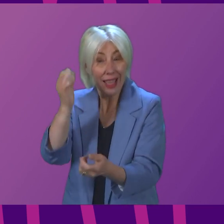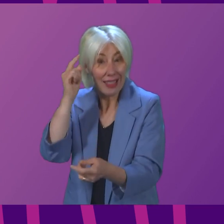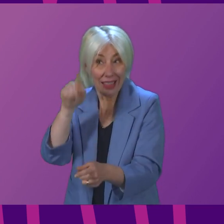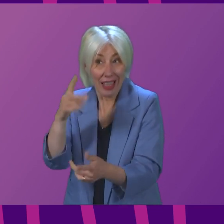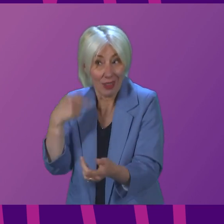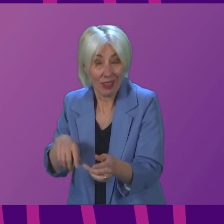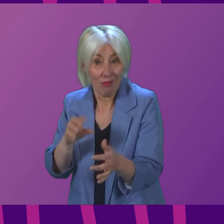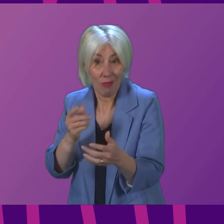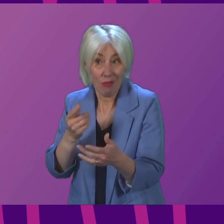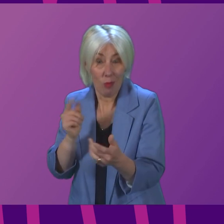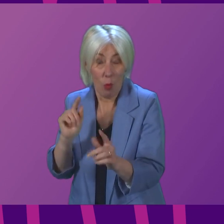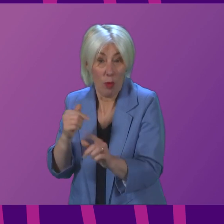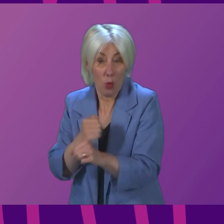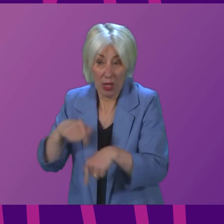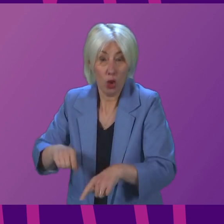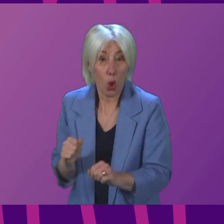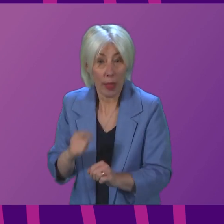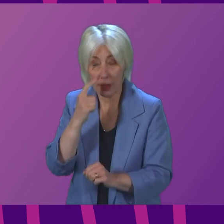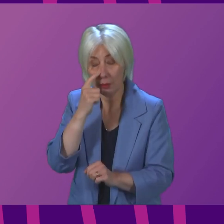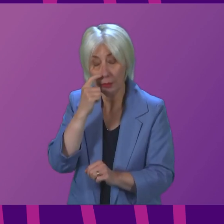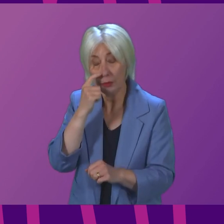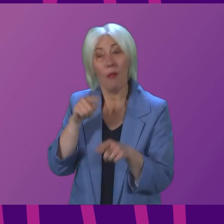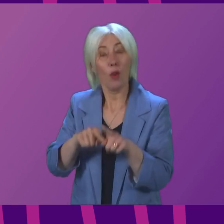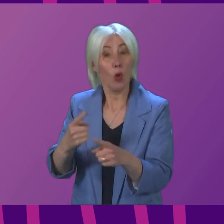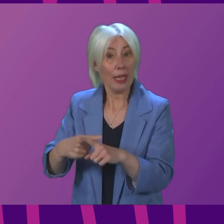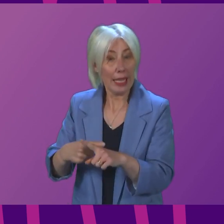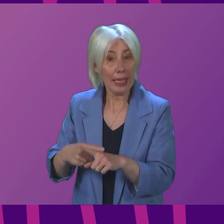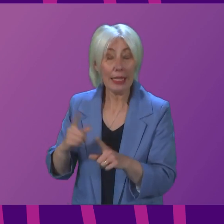As I have said, and as anybody can see, the guidance in Scotland was broadly similar to